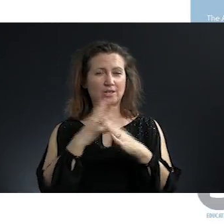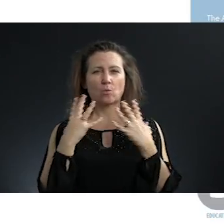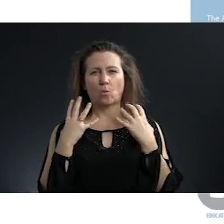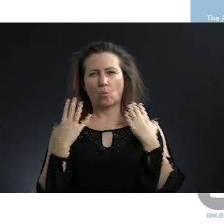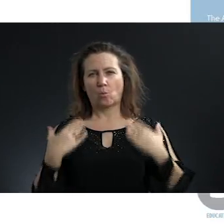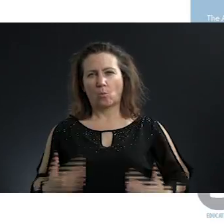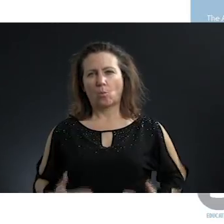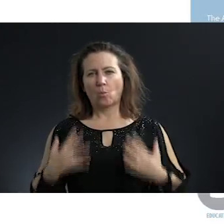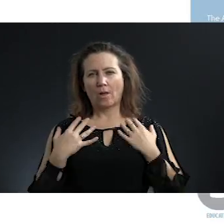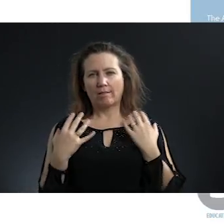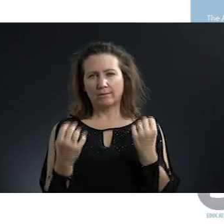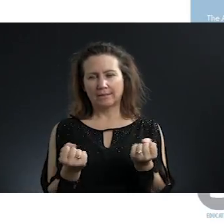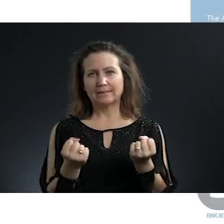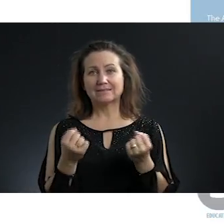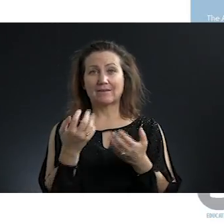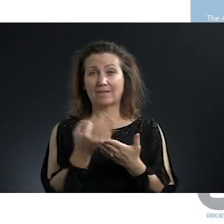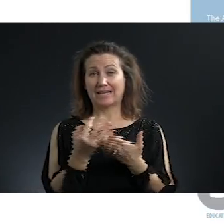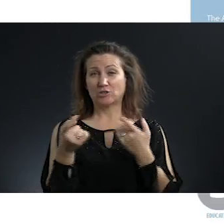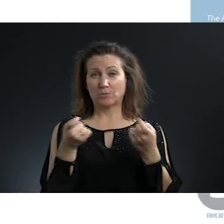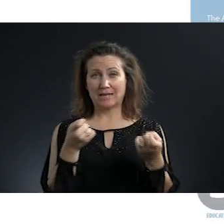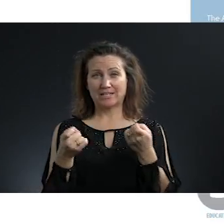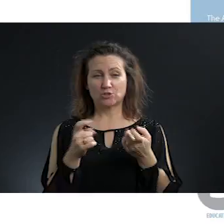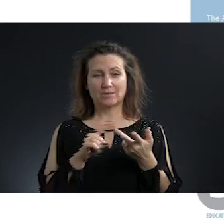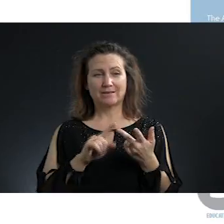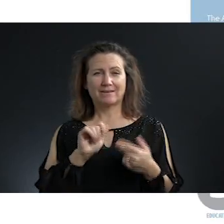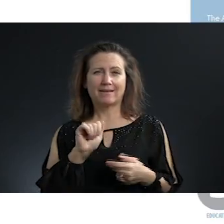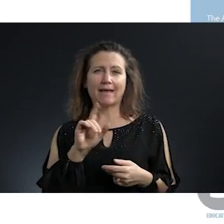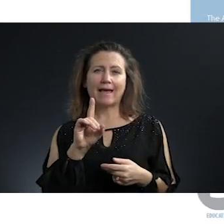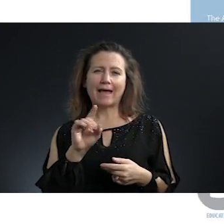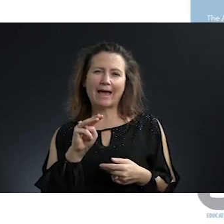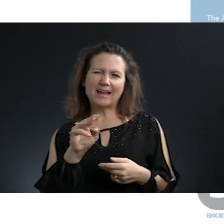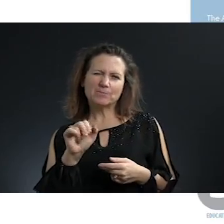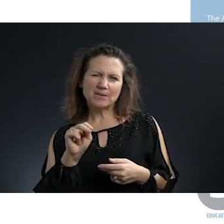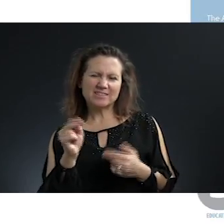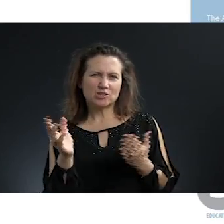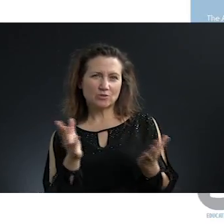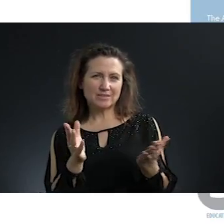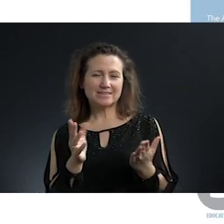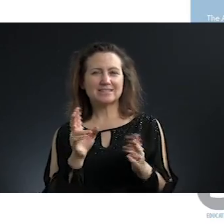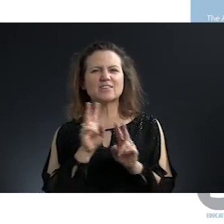financial management administrative services and funeral and burial